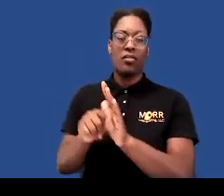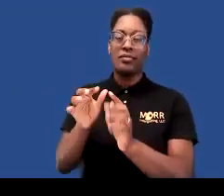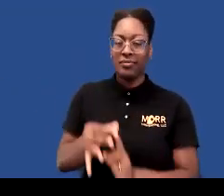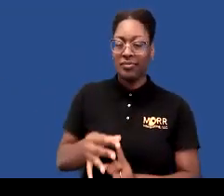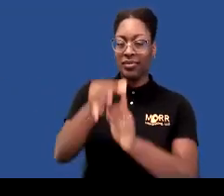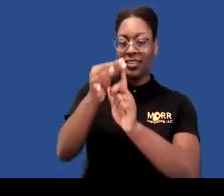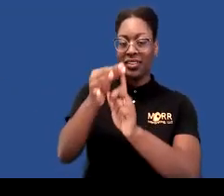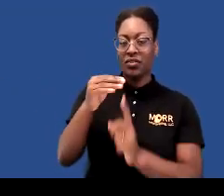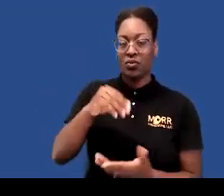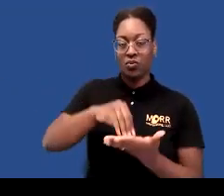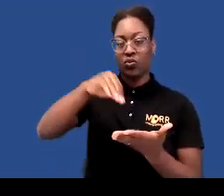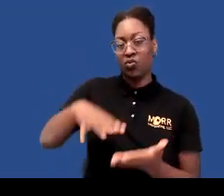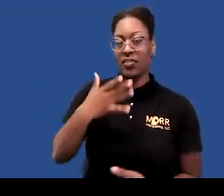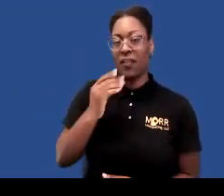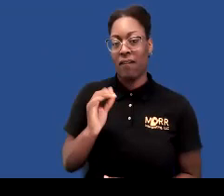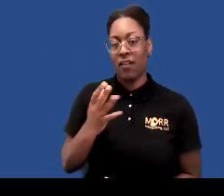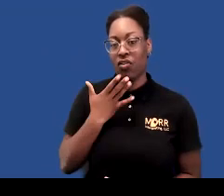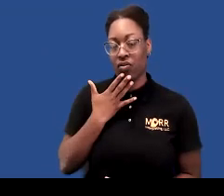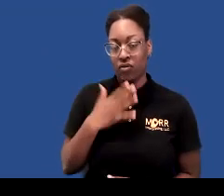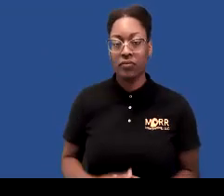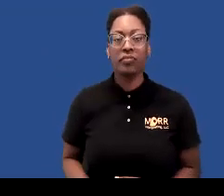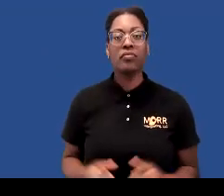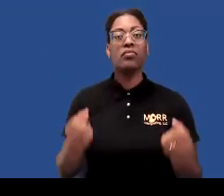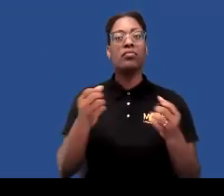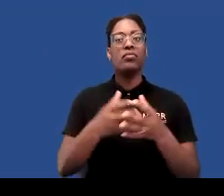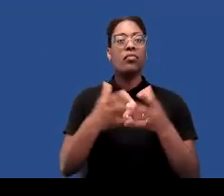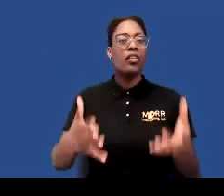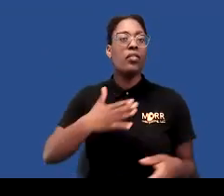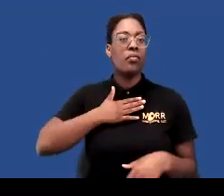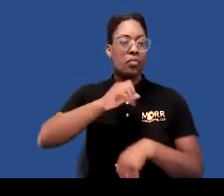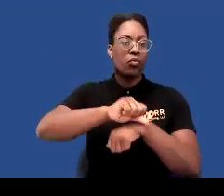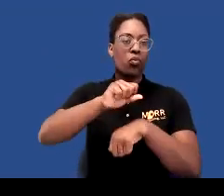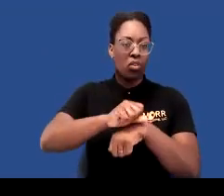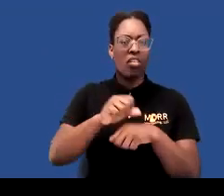Much of what I've learned and studied about writing centers can also translate into synchronous online sessions with the caveat